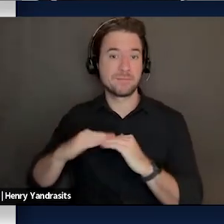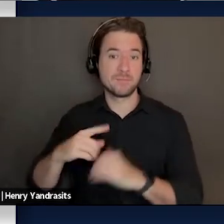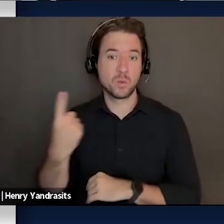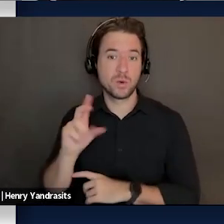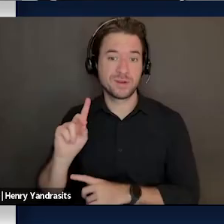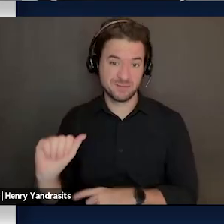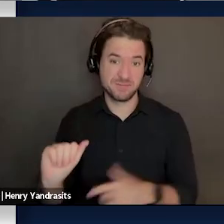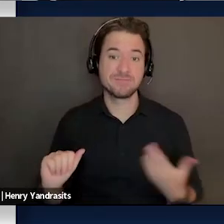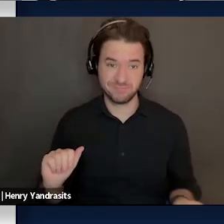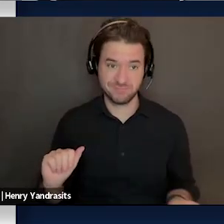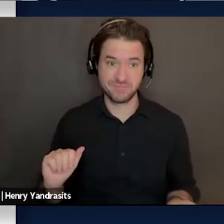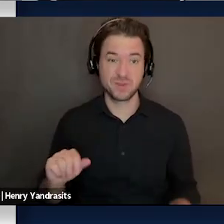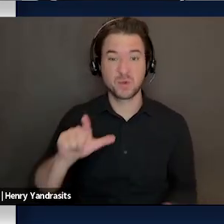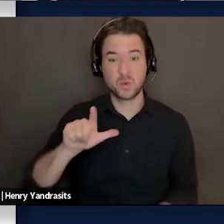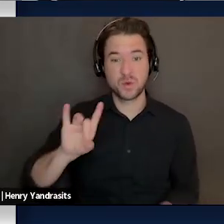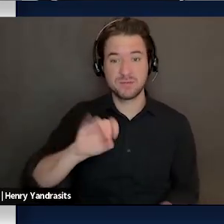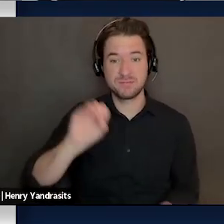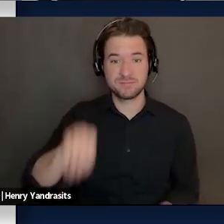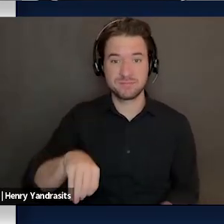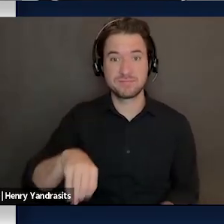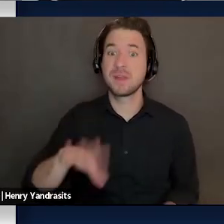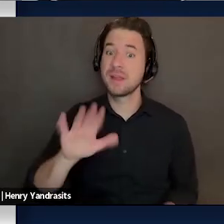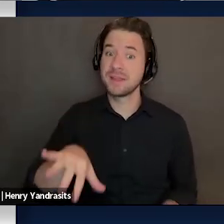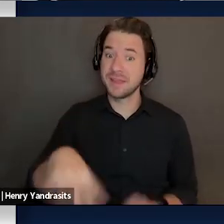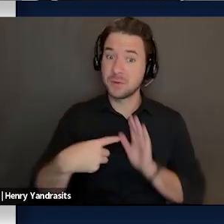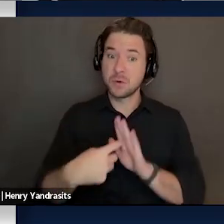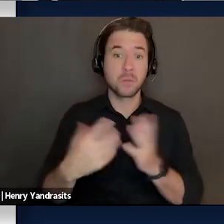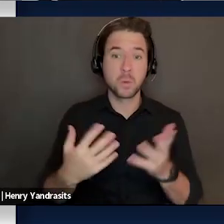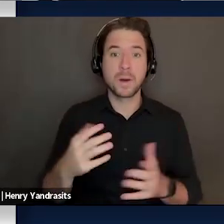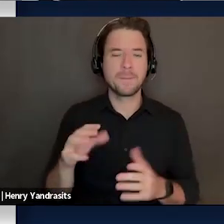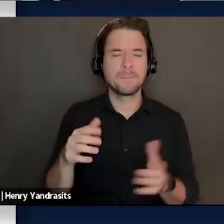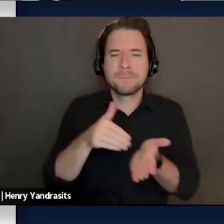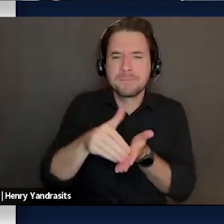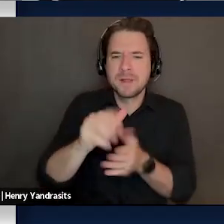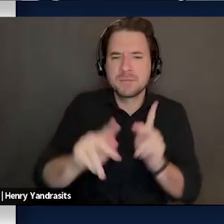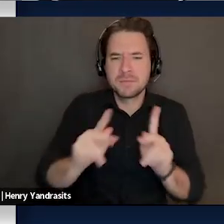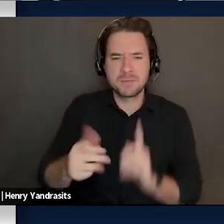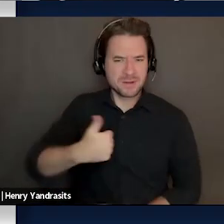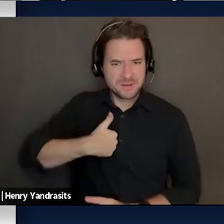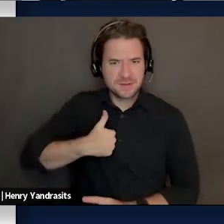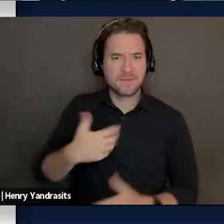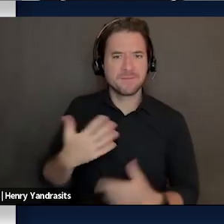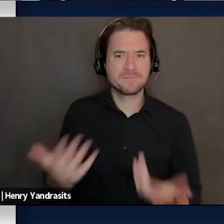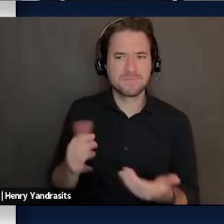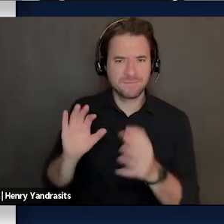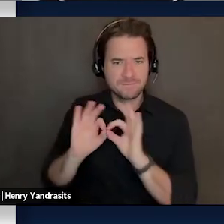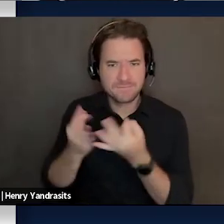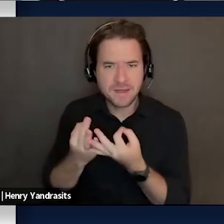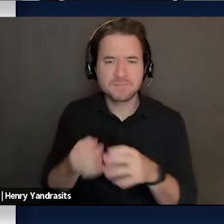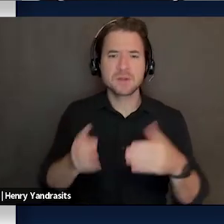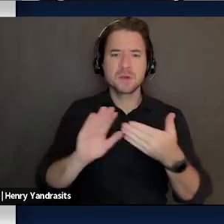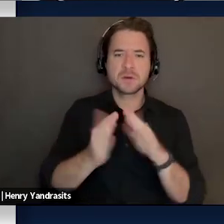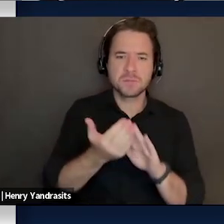So that represents millions of people, including ourselves, our family members, our neighbors, our coworkers, community members, and more.